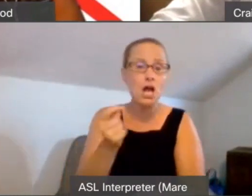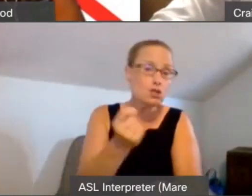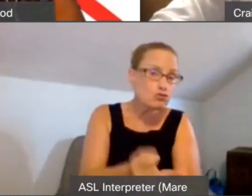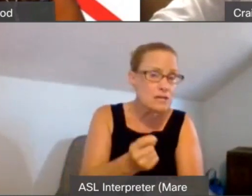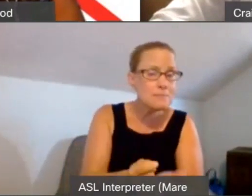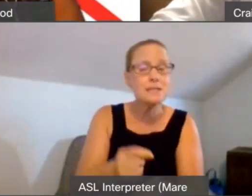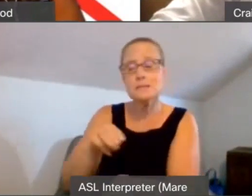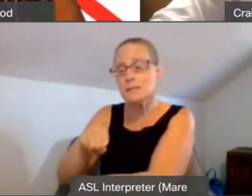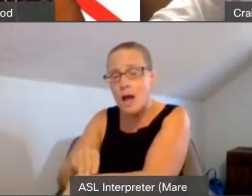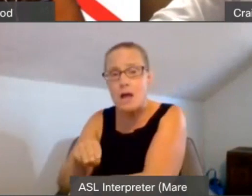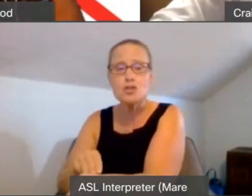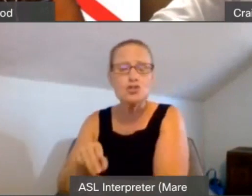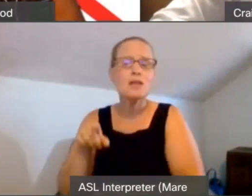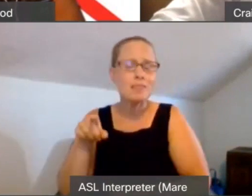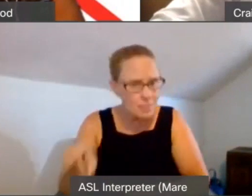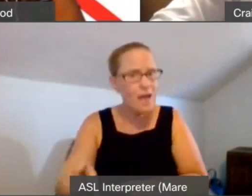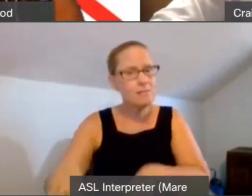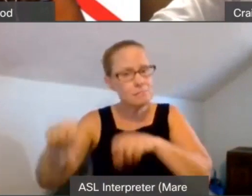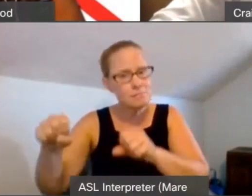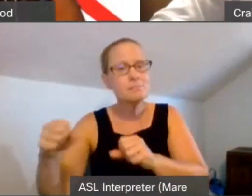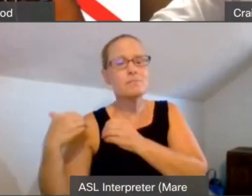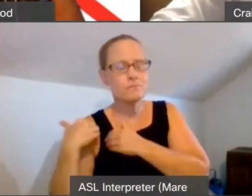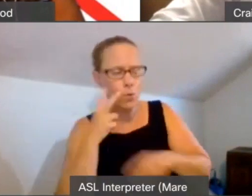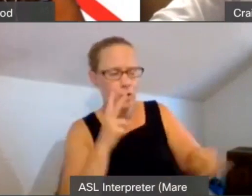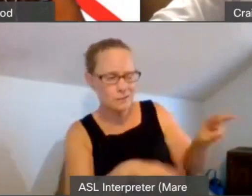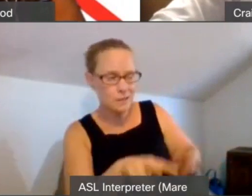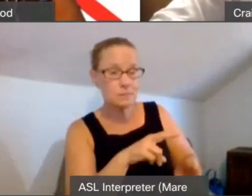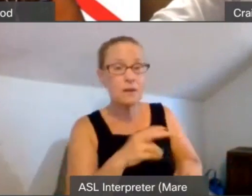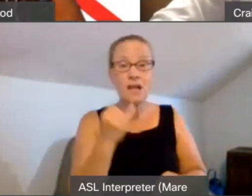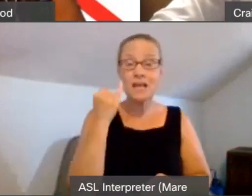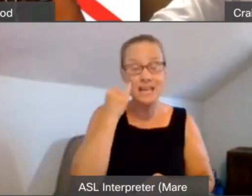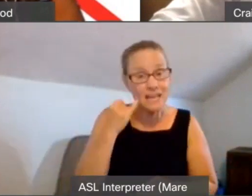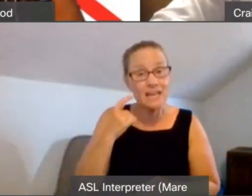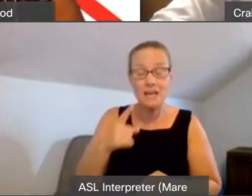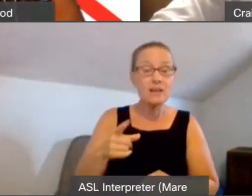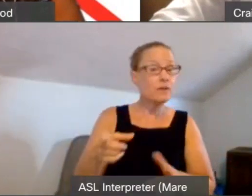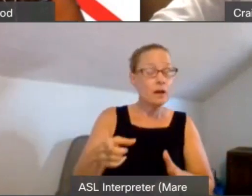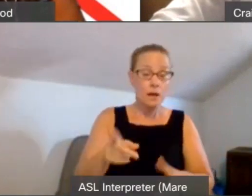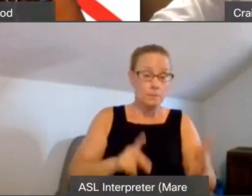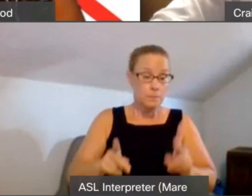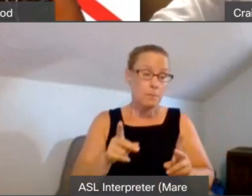and when they don't know which job they're doing, that's when we get the worst outcomes in our system.